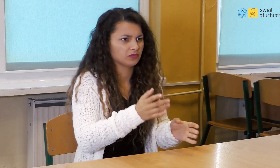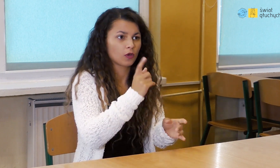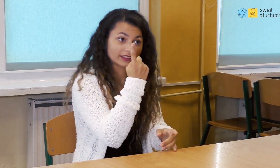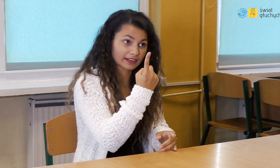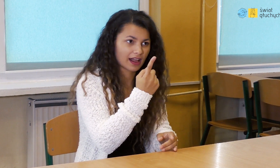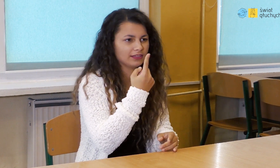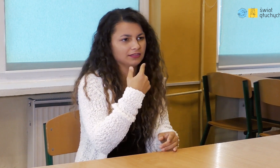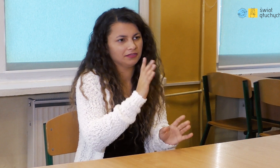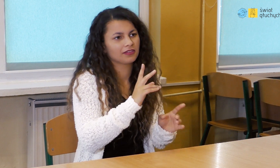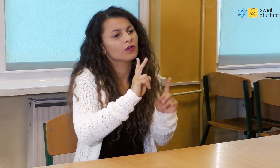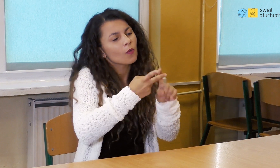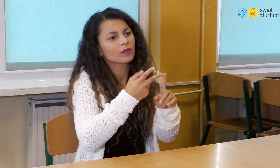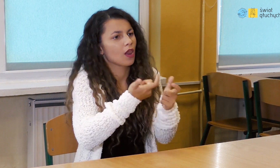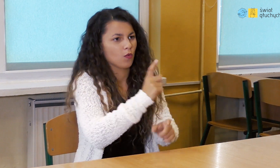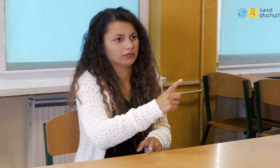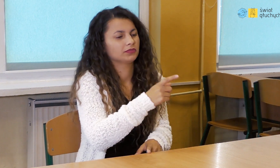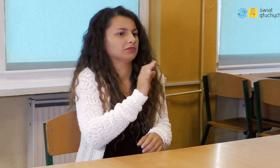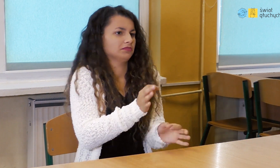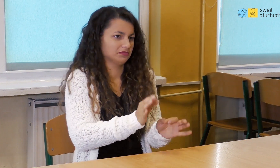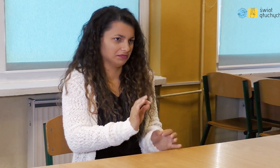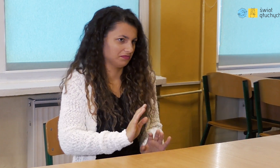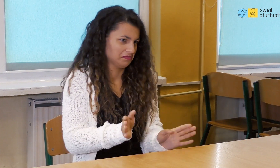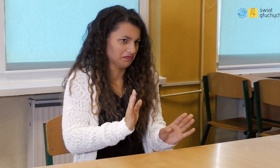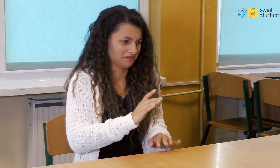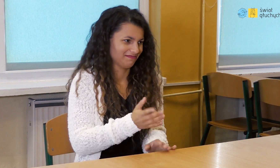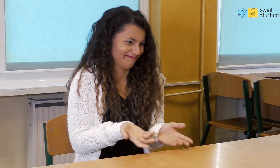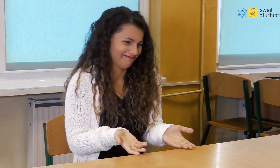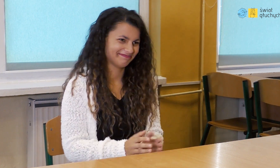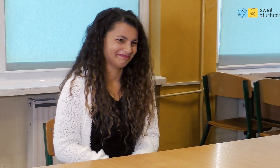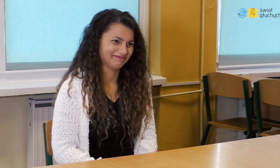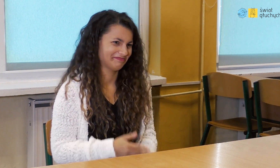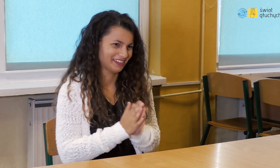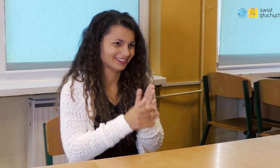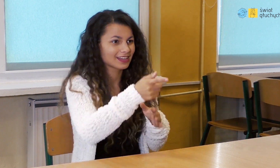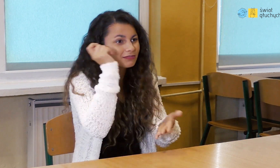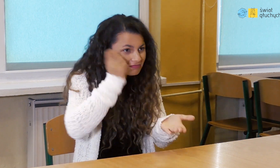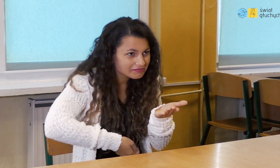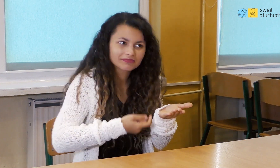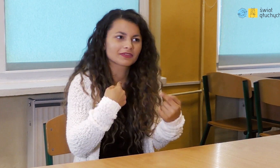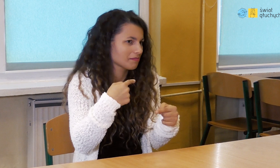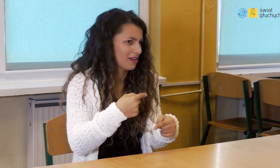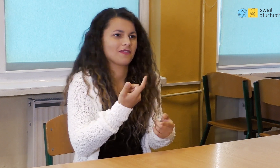and that was usually the end of it. But hitting someone on the hands,